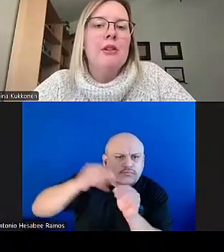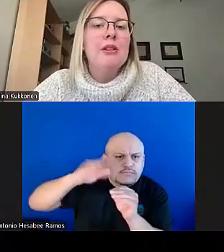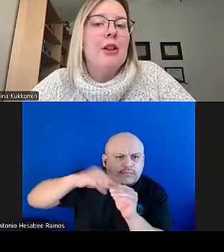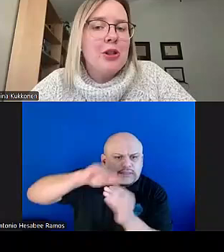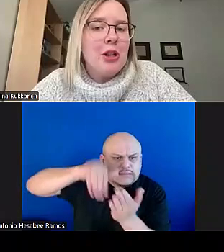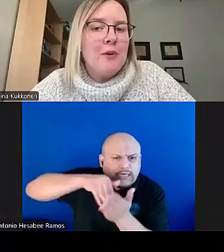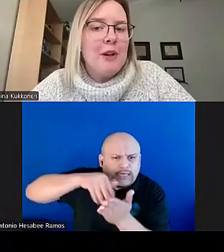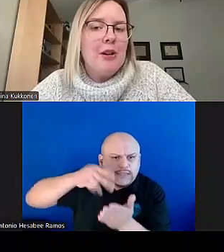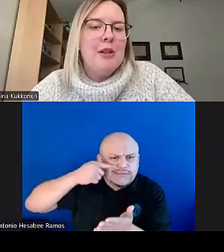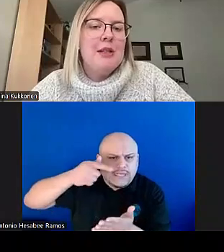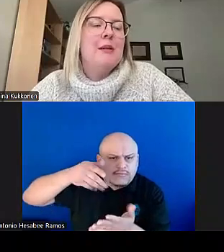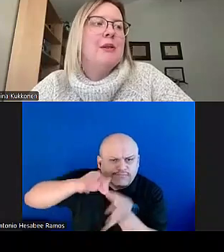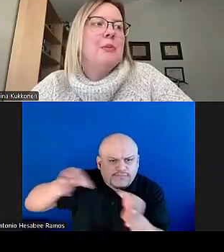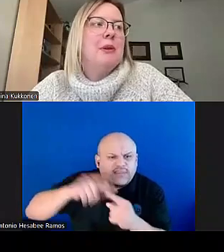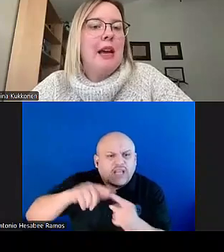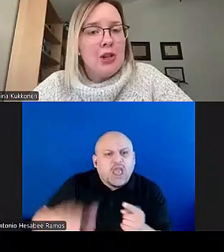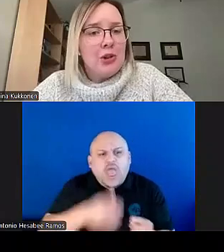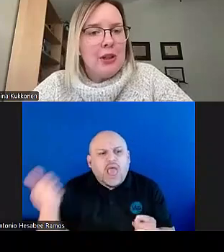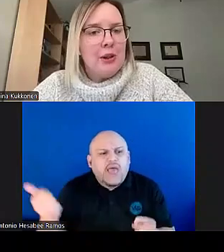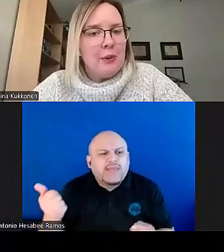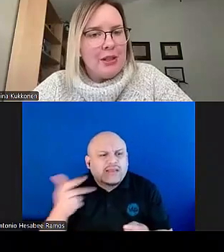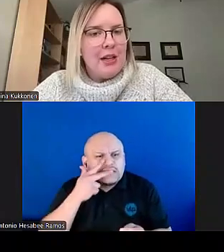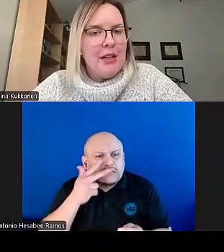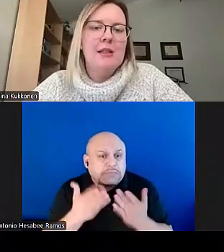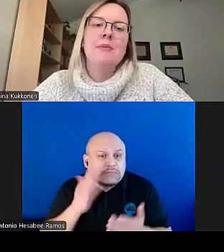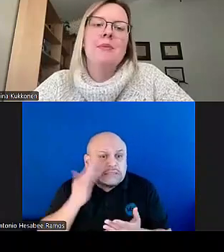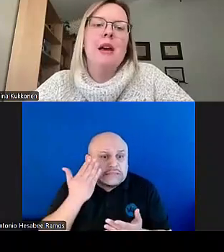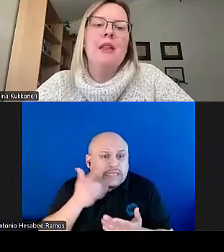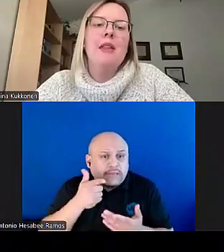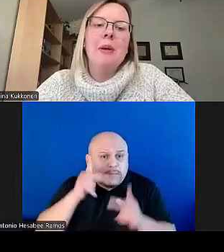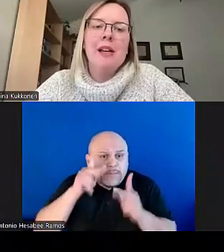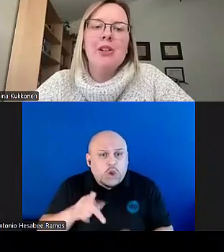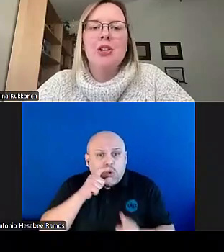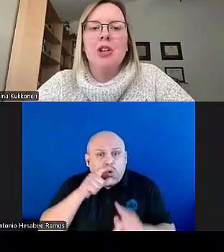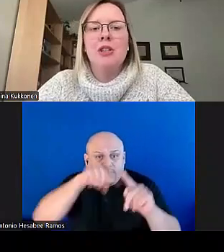There is another dark figure that seems to be entering the vortex, and then the page adjacent